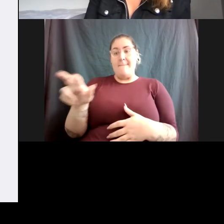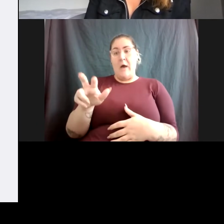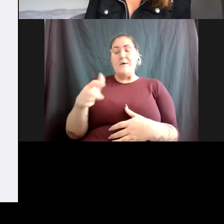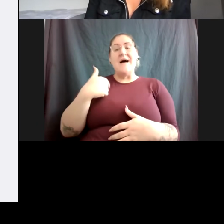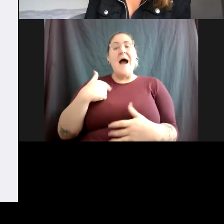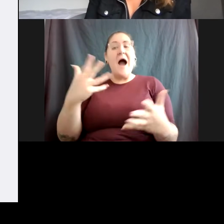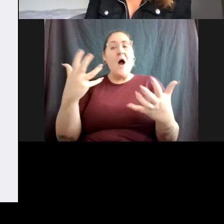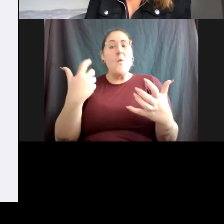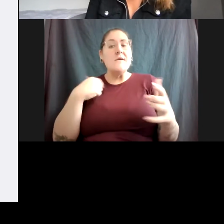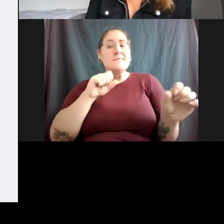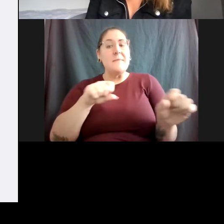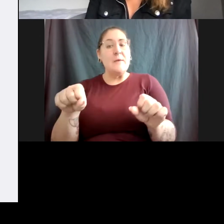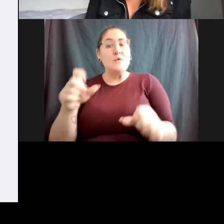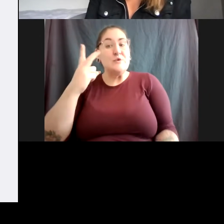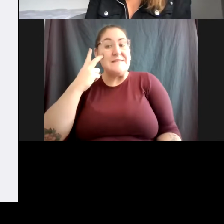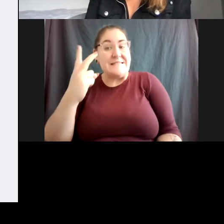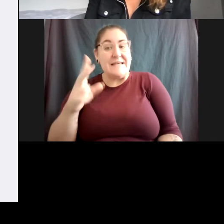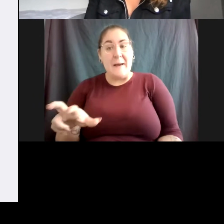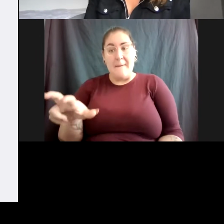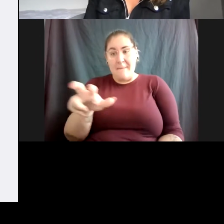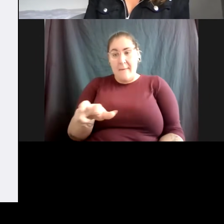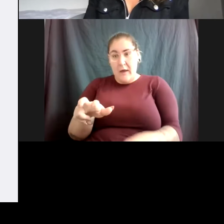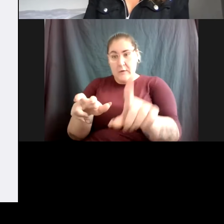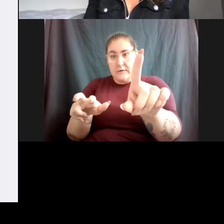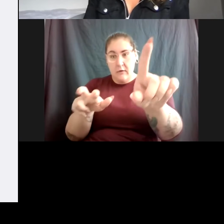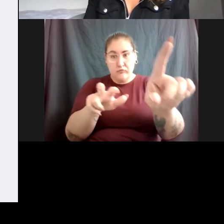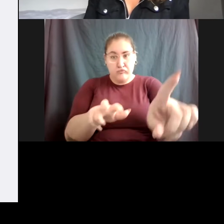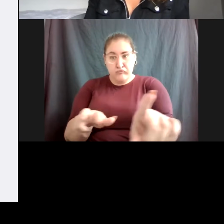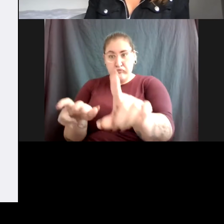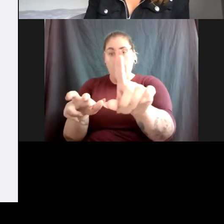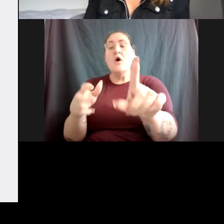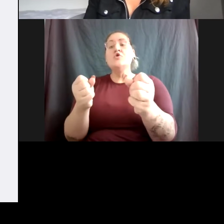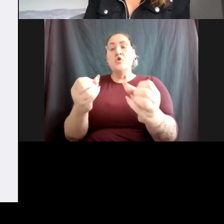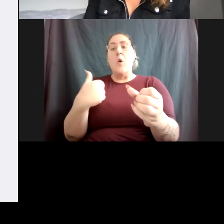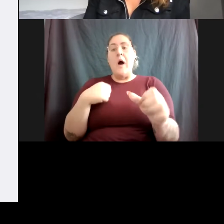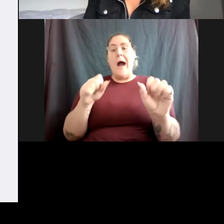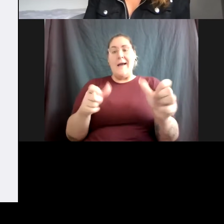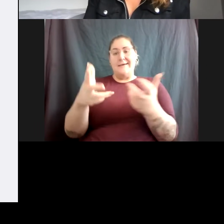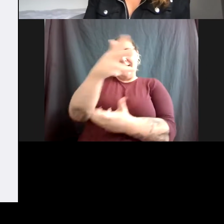is so that I can interact with content. Has a mouse user or a mouse and keyboard user,